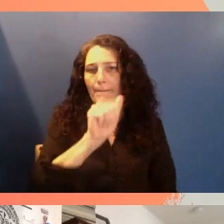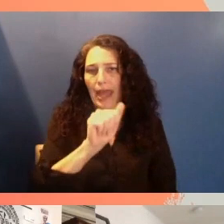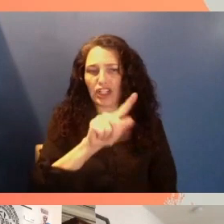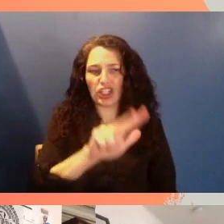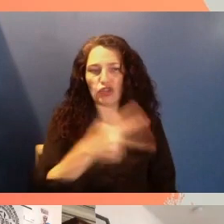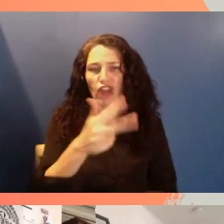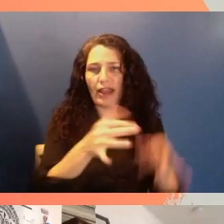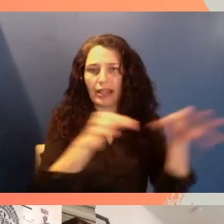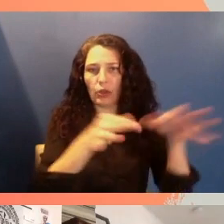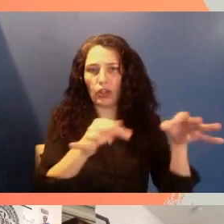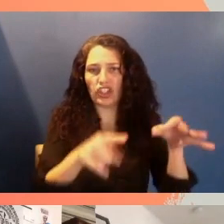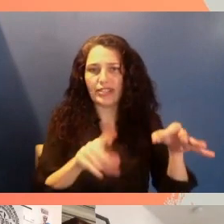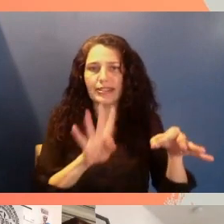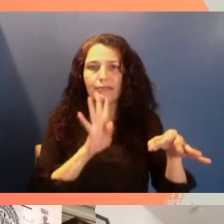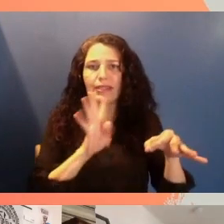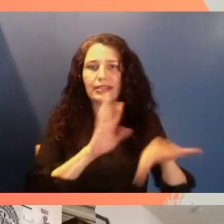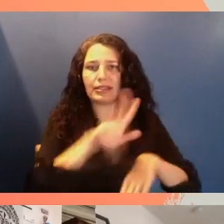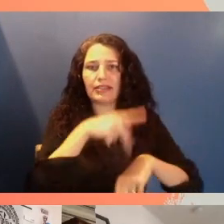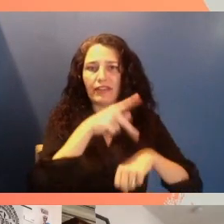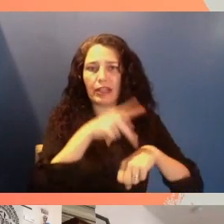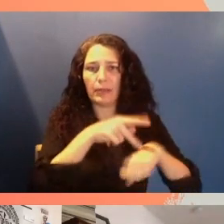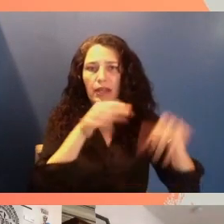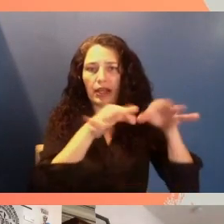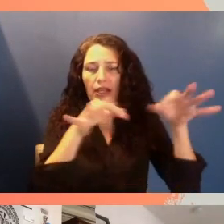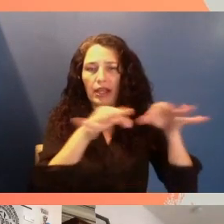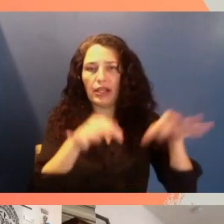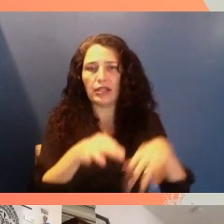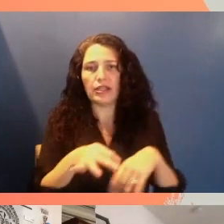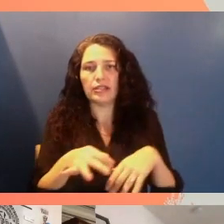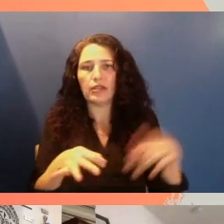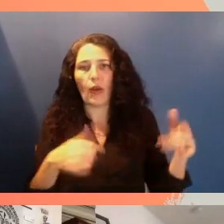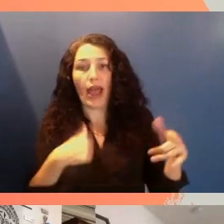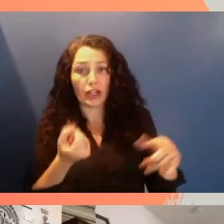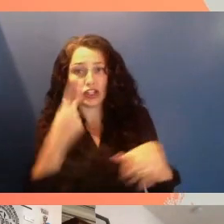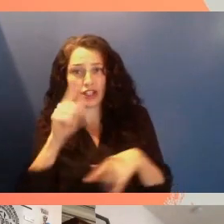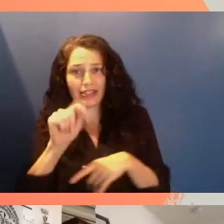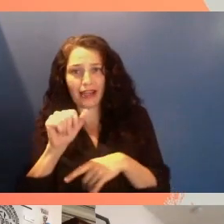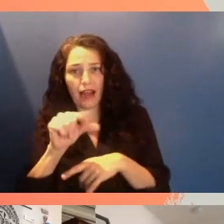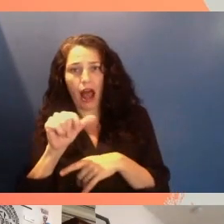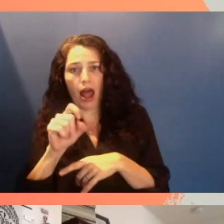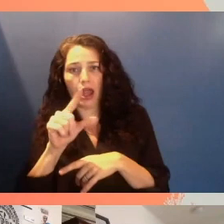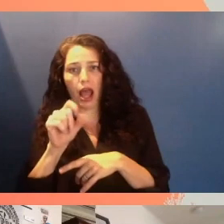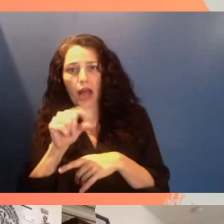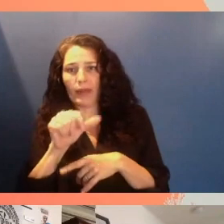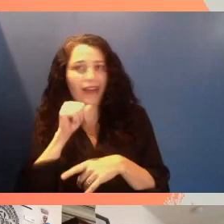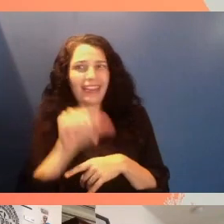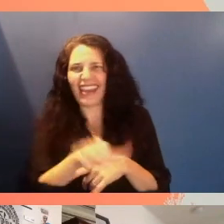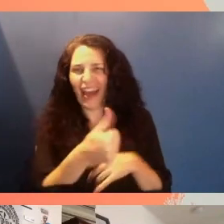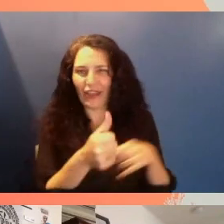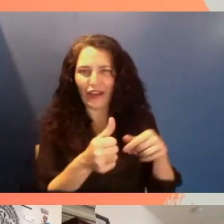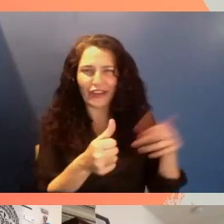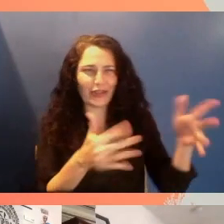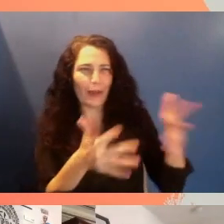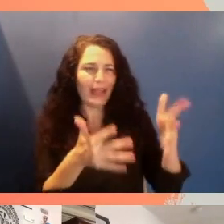So I asked her to speak in Tagalog which is what I understood. So how do we make sure to really embrace